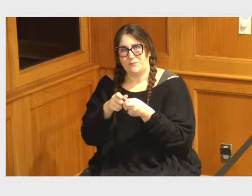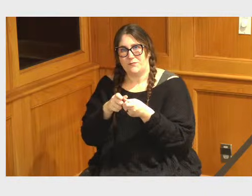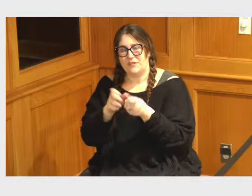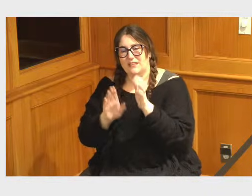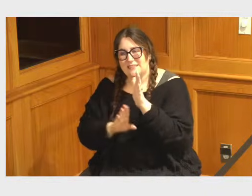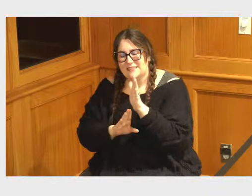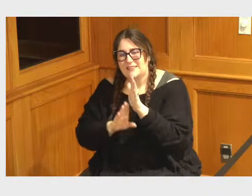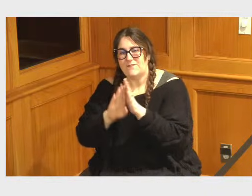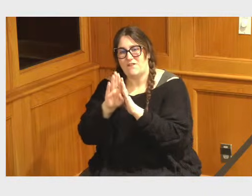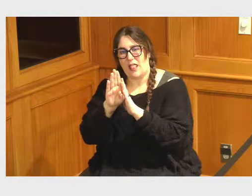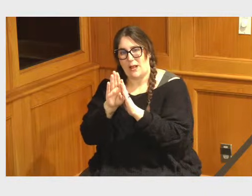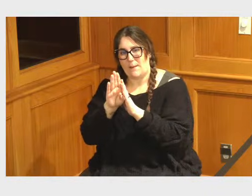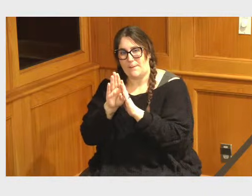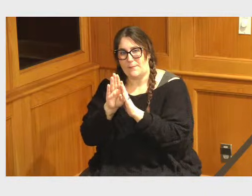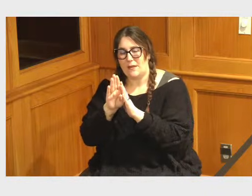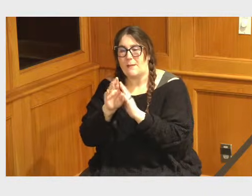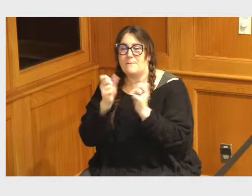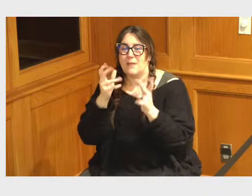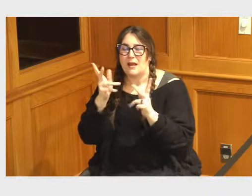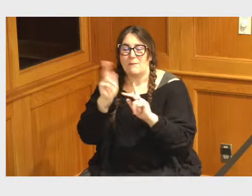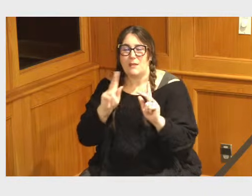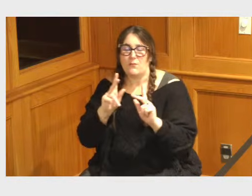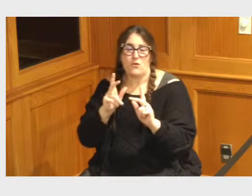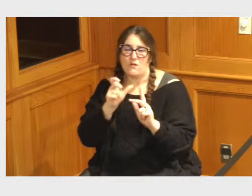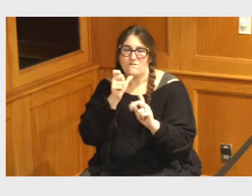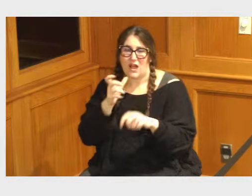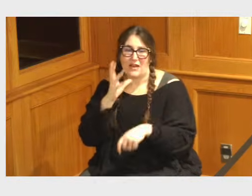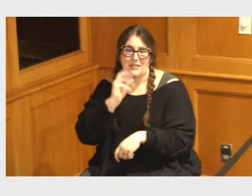meaning there's not a lot of developers who've done a lot of those projects, the communities